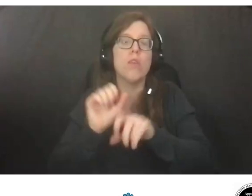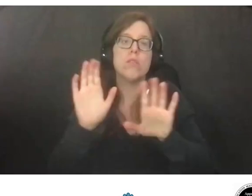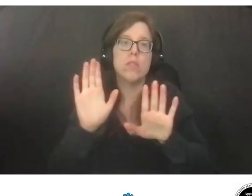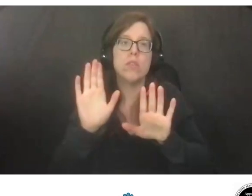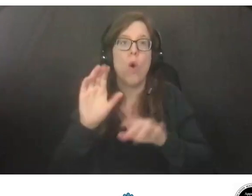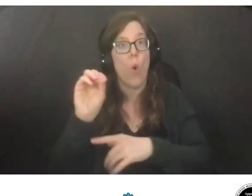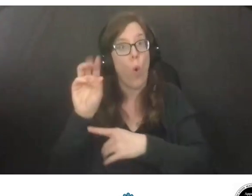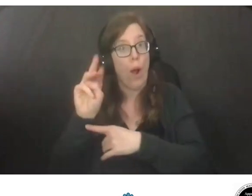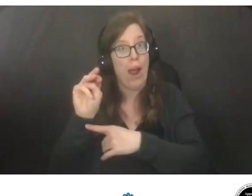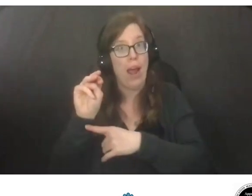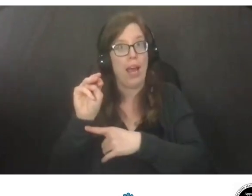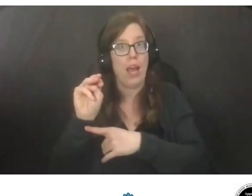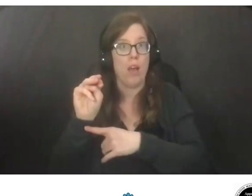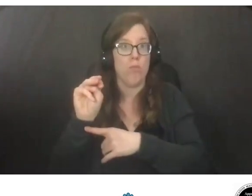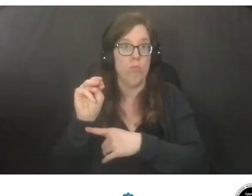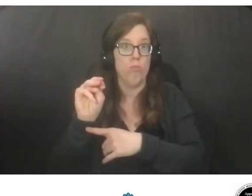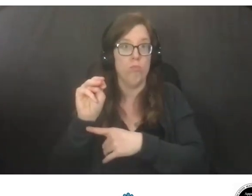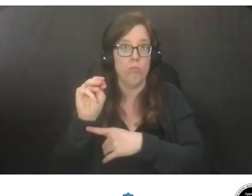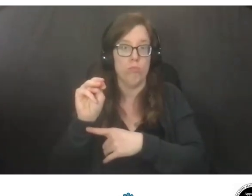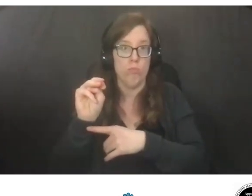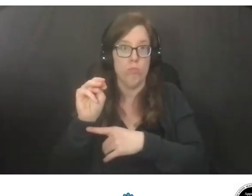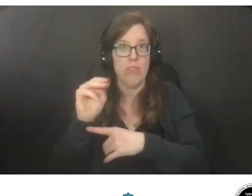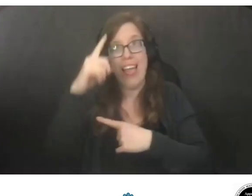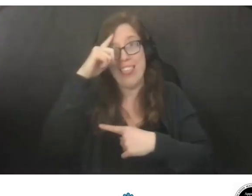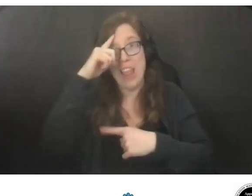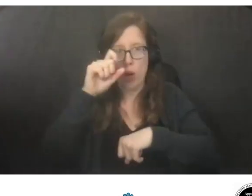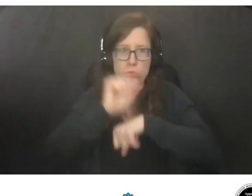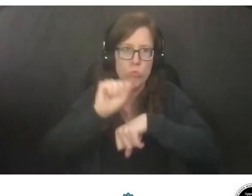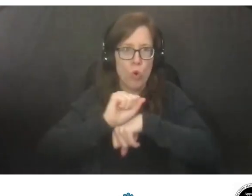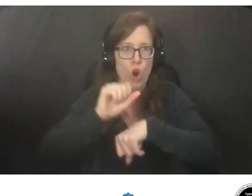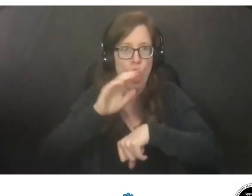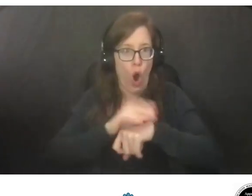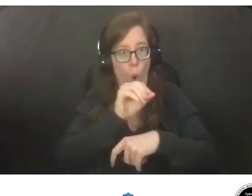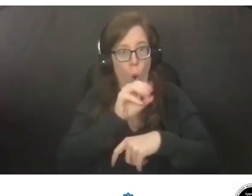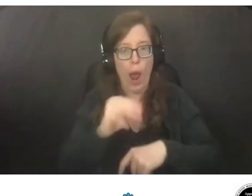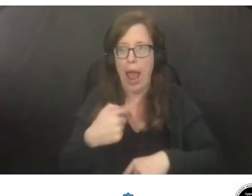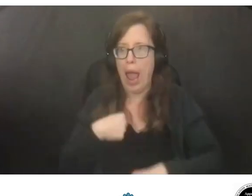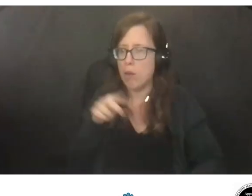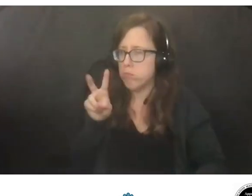Well, the O&M [Specialist] is like, you know, thinks they're working on the O&M things. I'm like, Oh, my